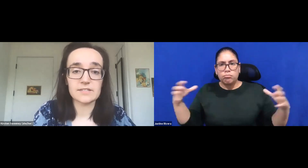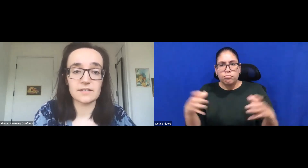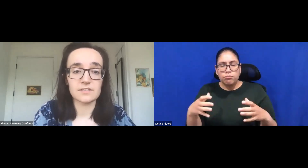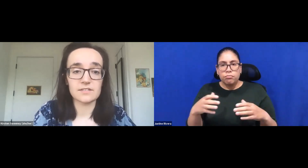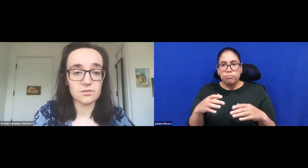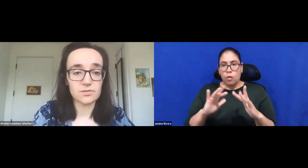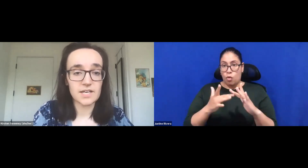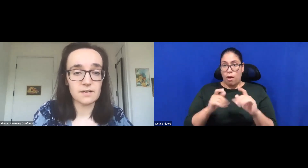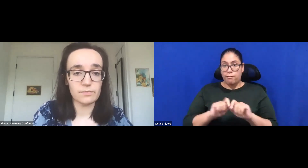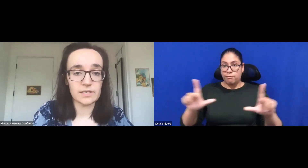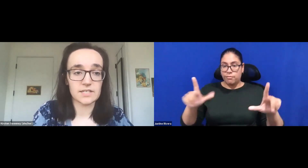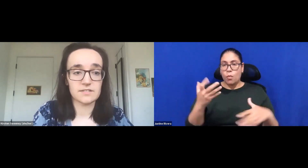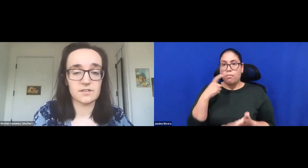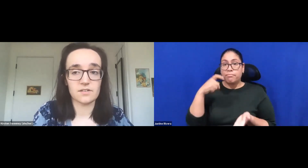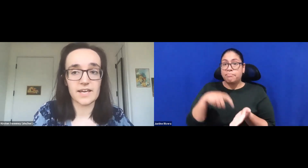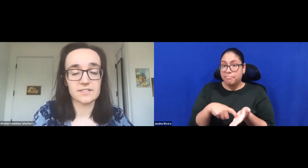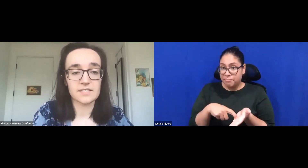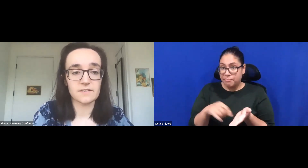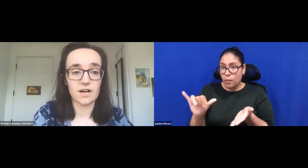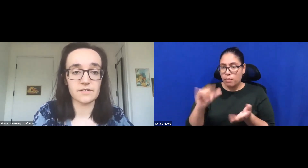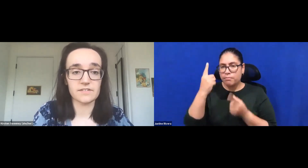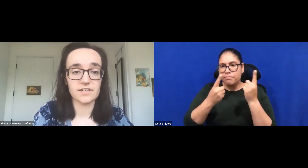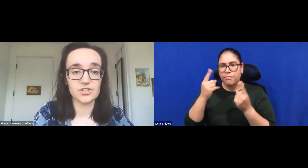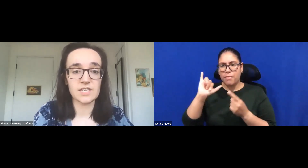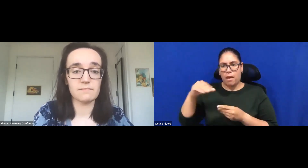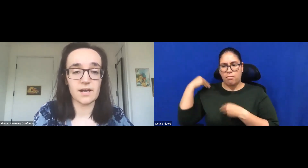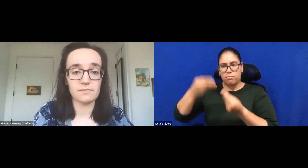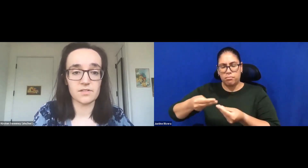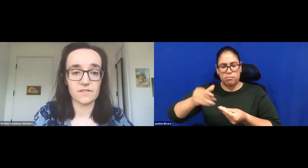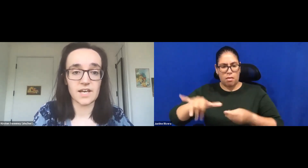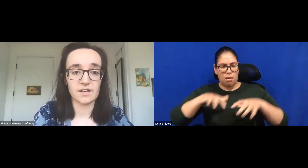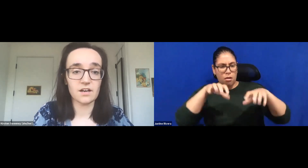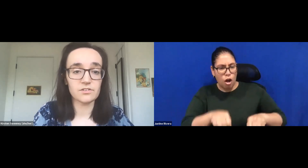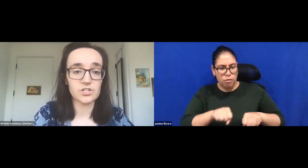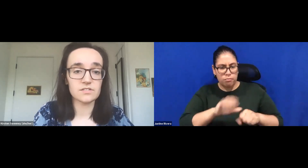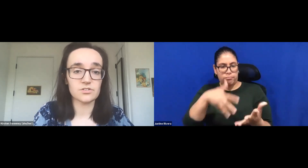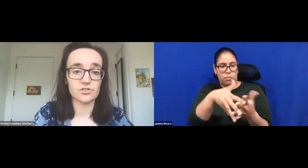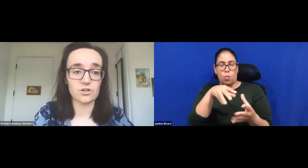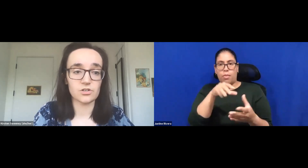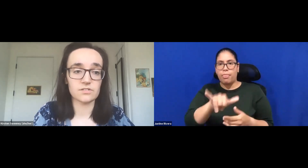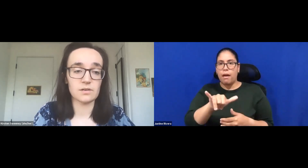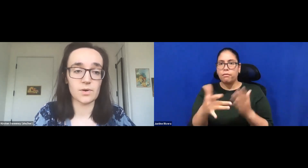space, let's also take a moment to consider the legacies of colonization embedded within the technologies, structures, and